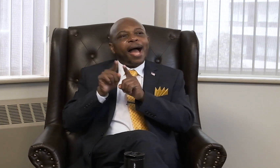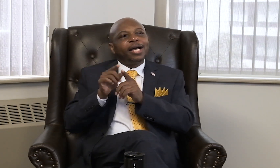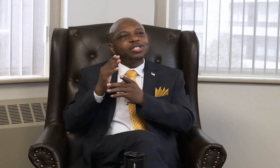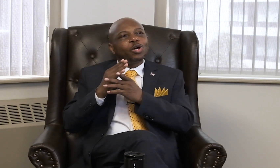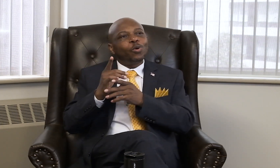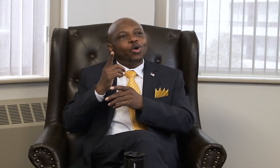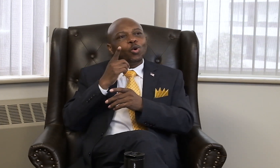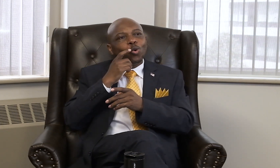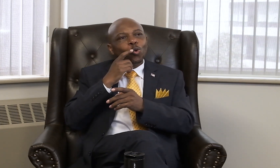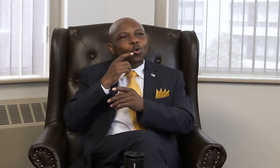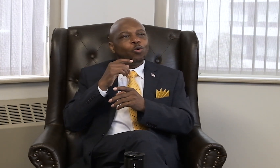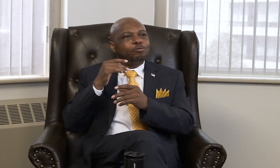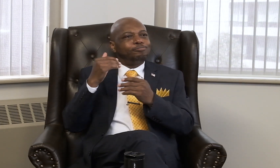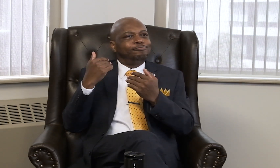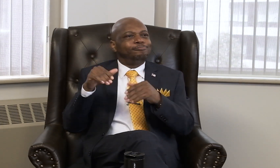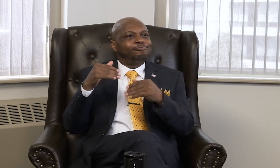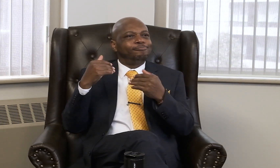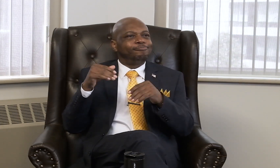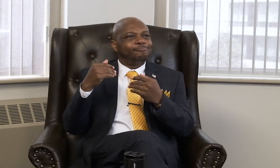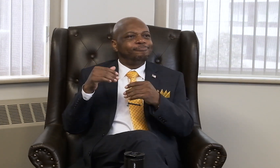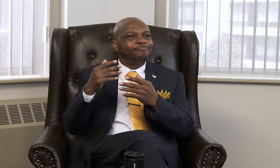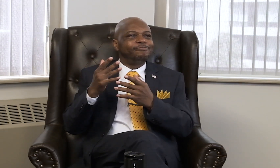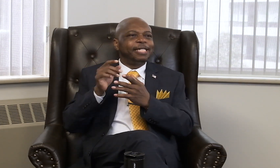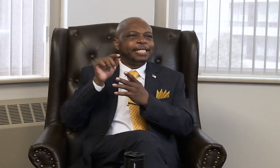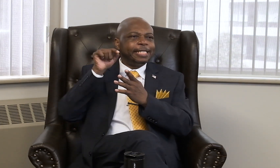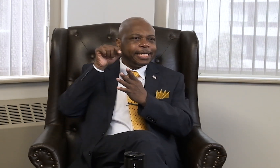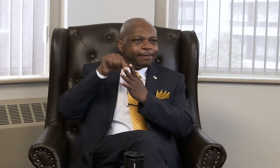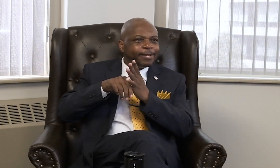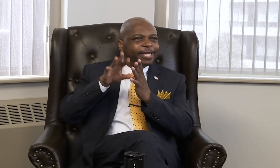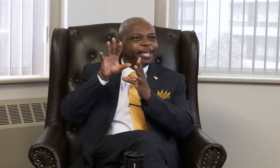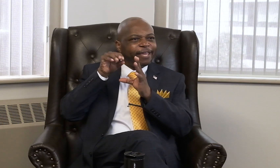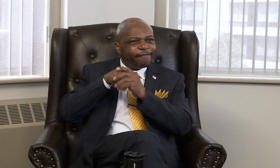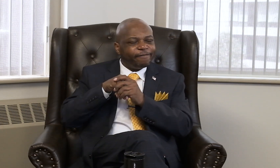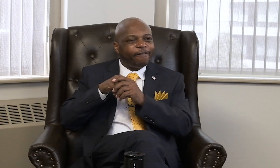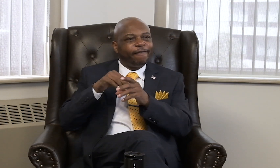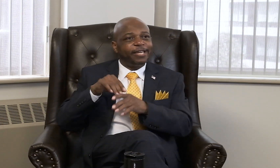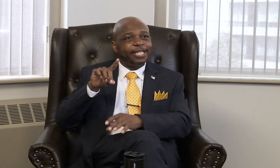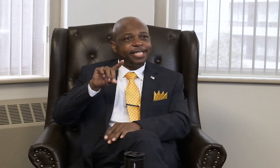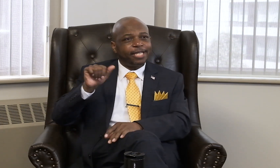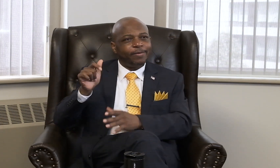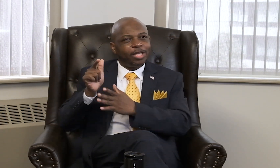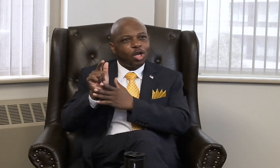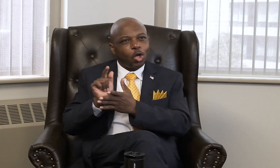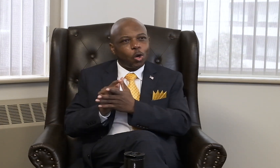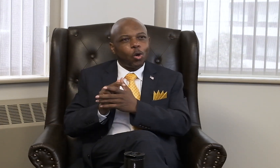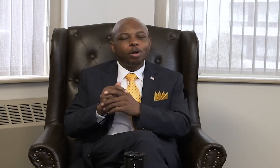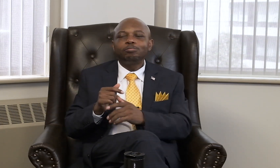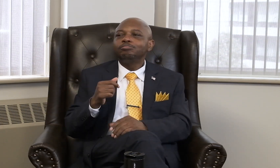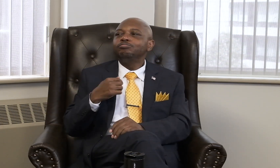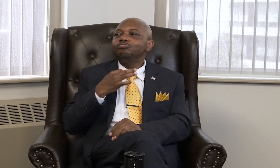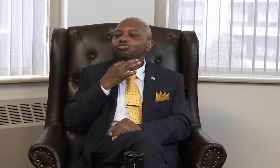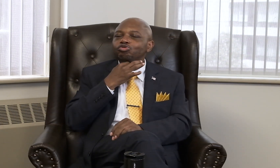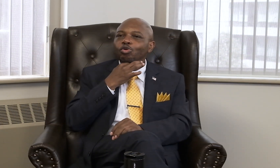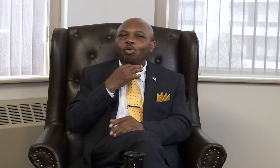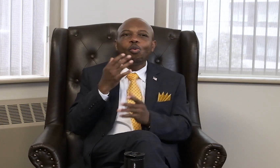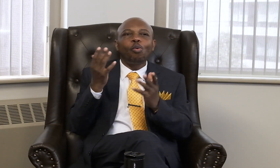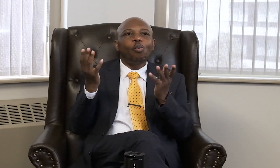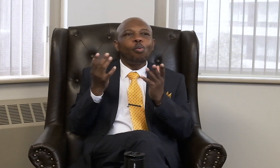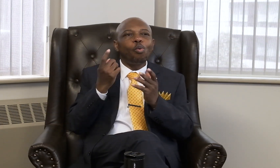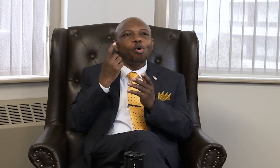[OPE] Alison, as someone who deeply is involved in disability law,